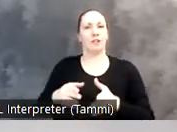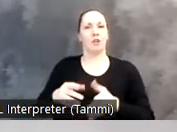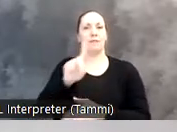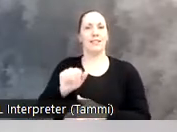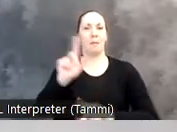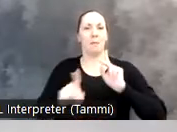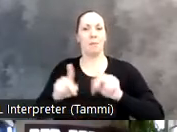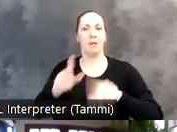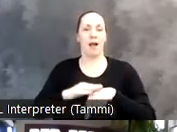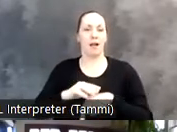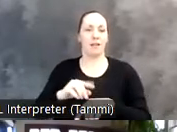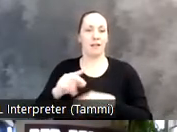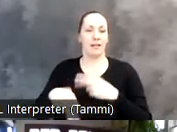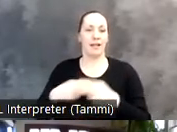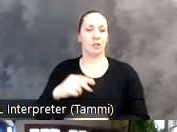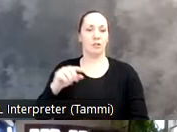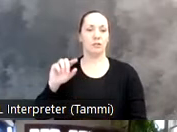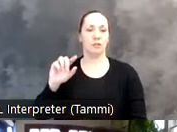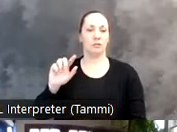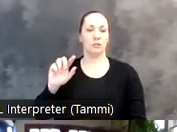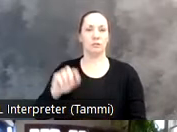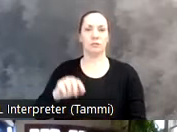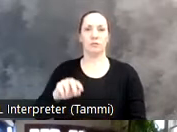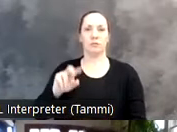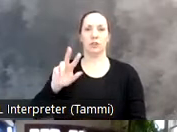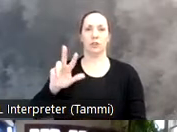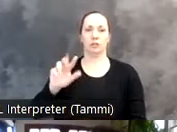advocacy. He's the -- he was formally the Executive Director